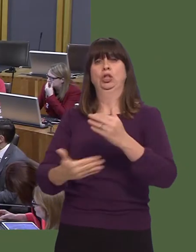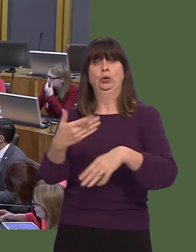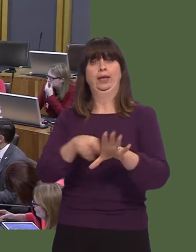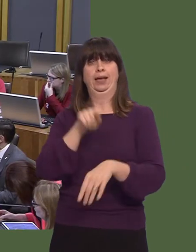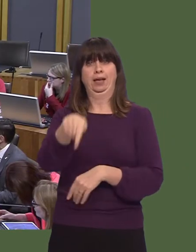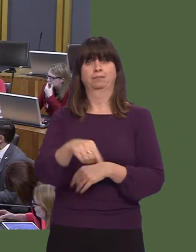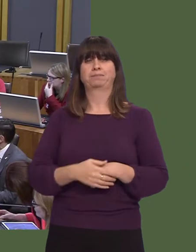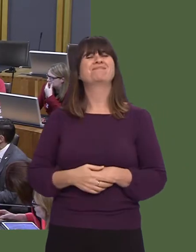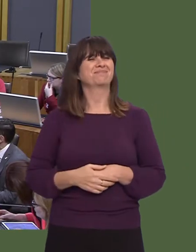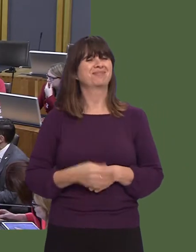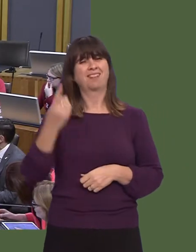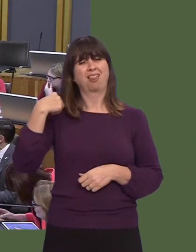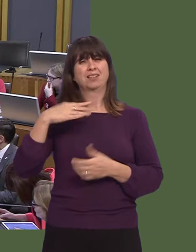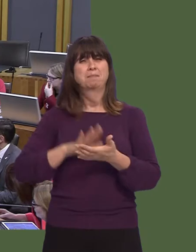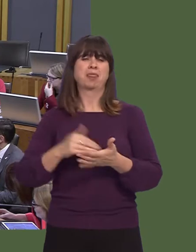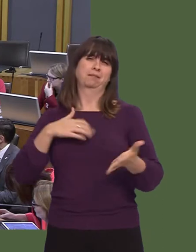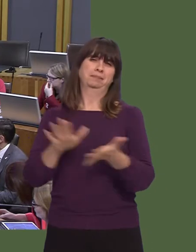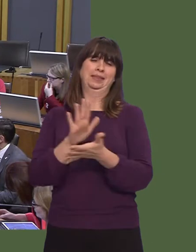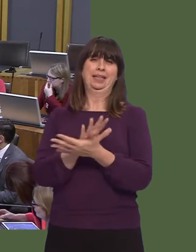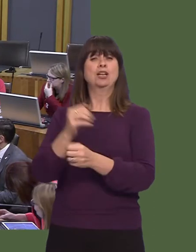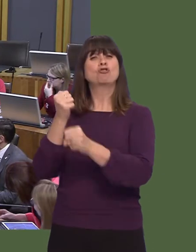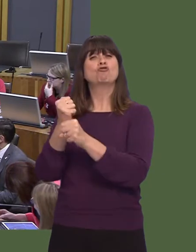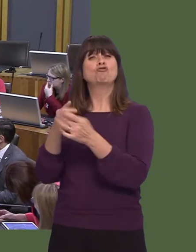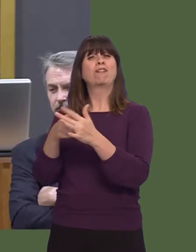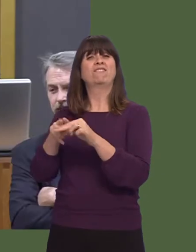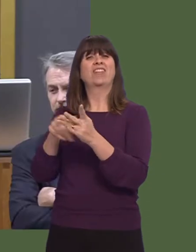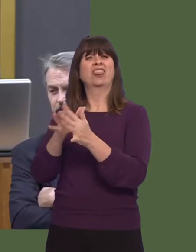was really proud to present Griffithstown Primary School with their dementia friendly